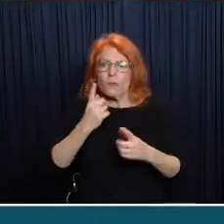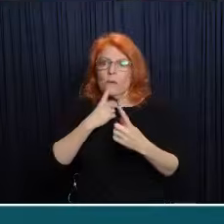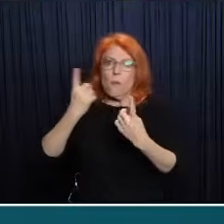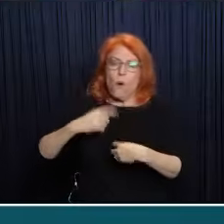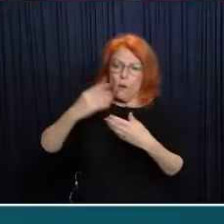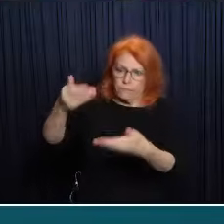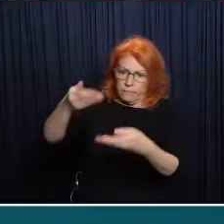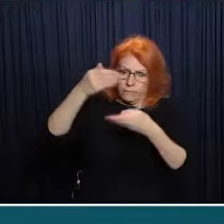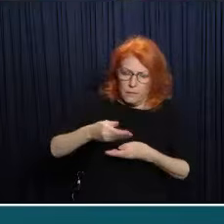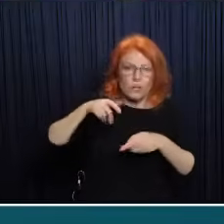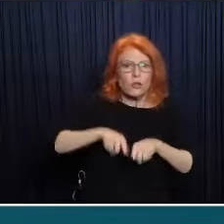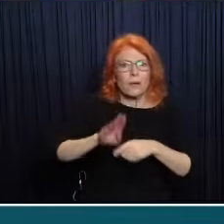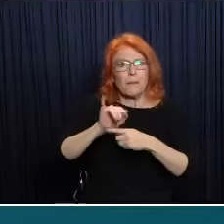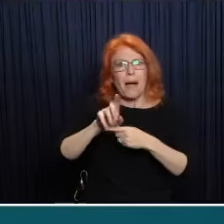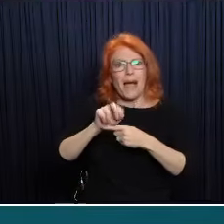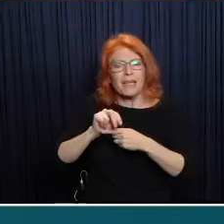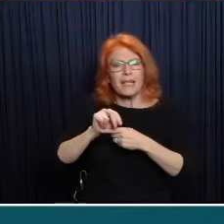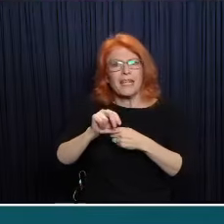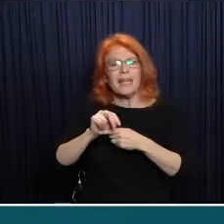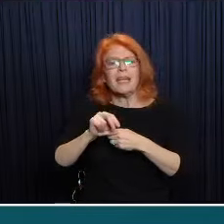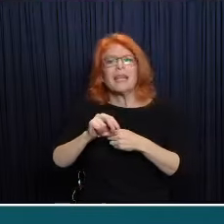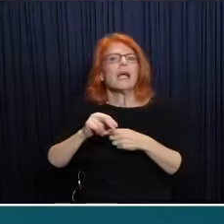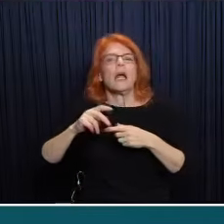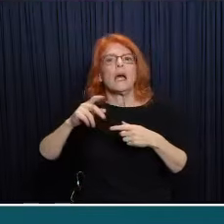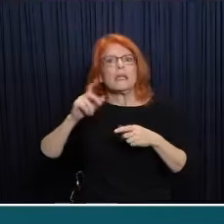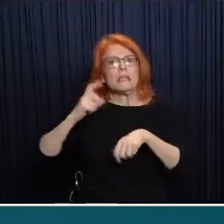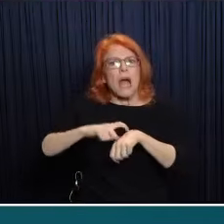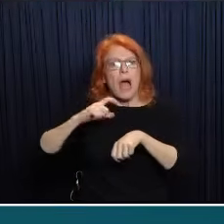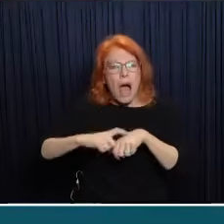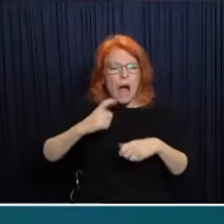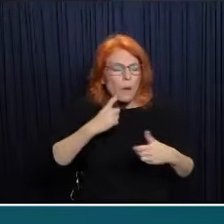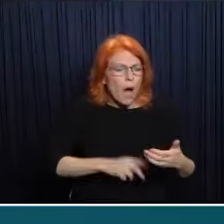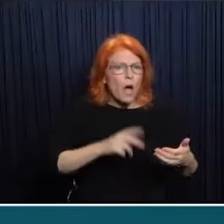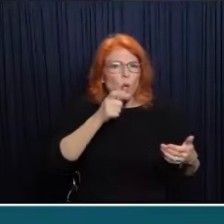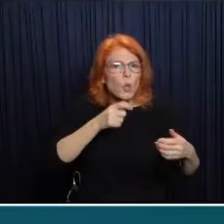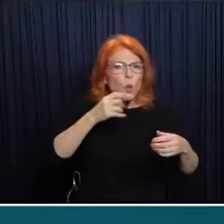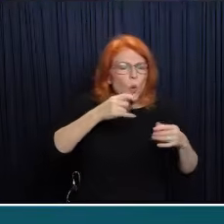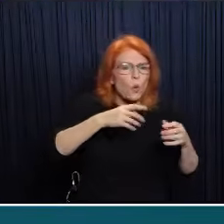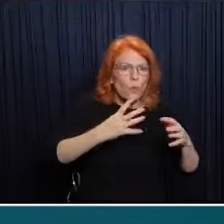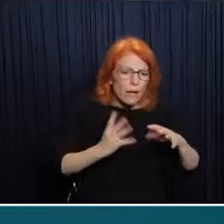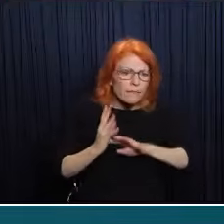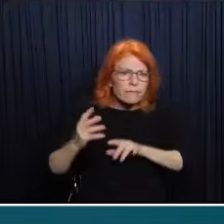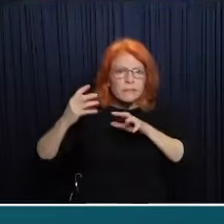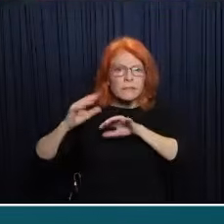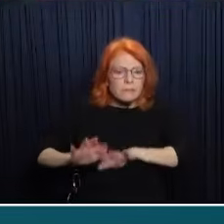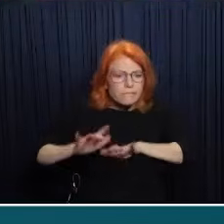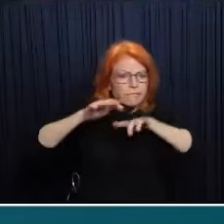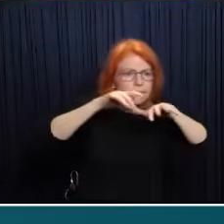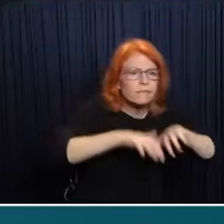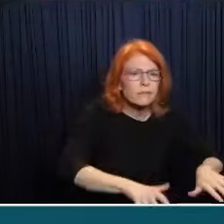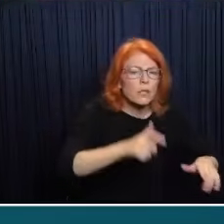OUR SOUTHERN BORDER, WE ARE A BORDER STATE.